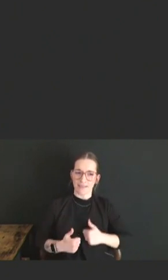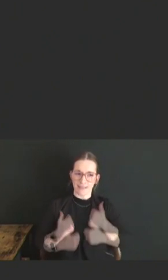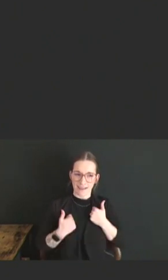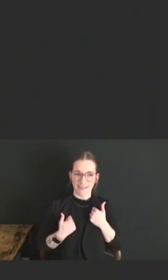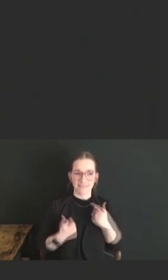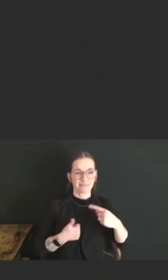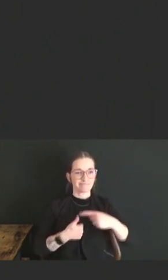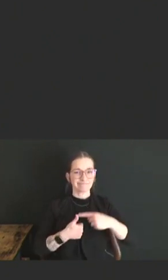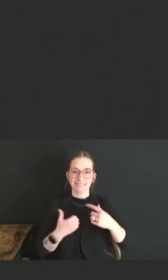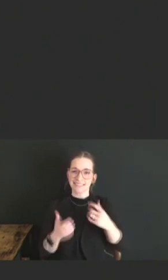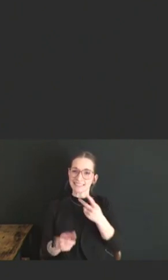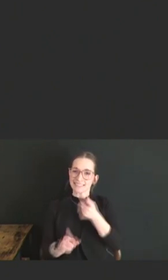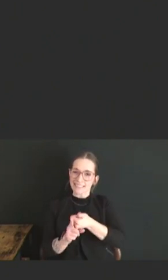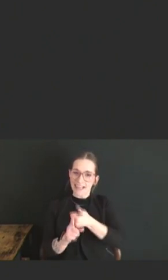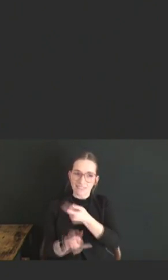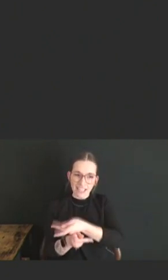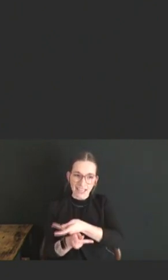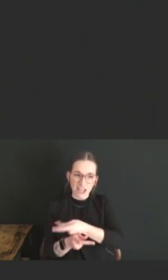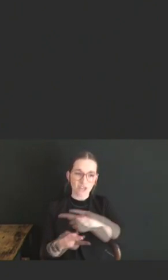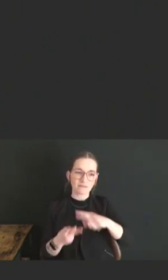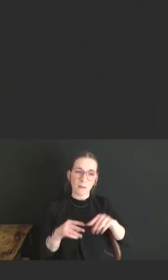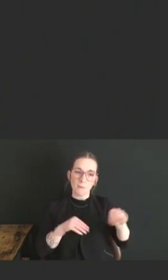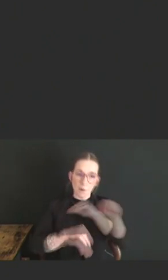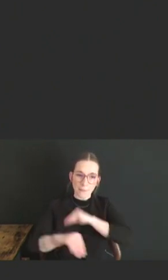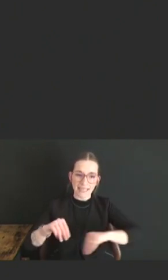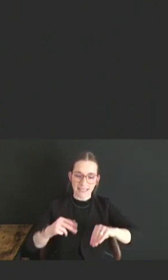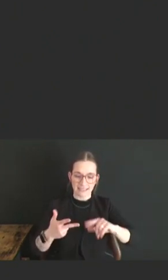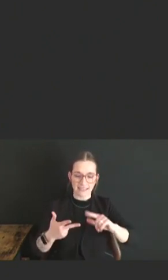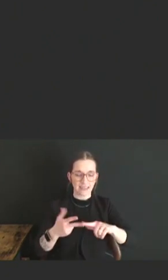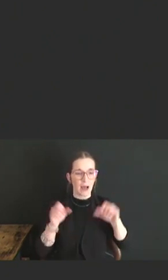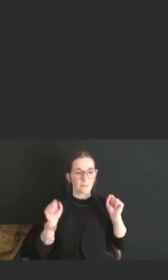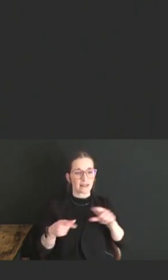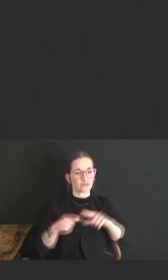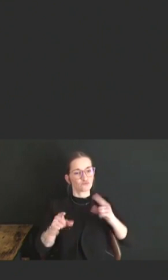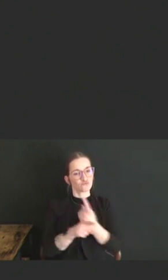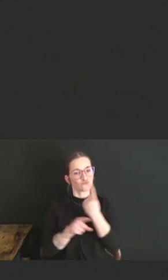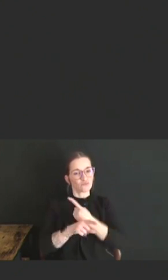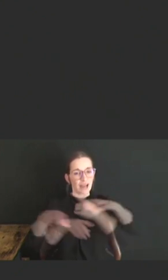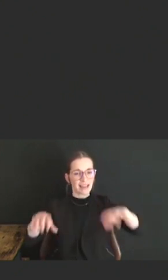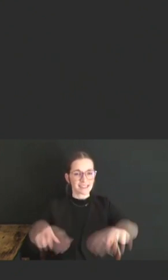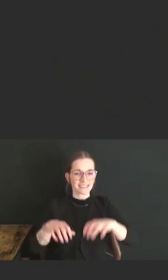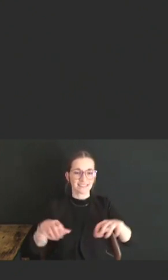ability to perform usual activities, and pain, or pain and depression.